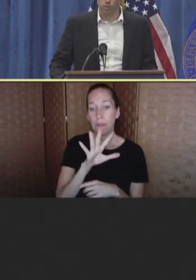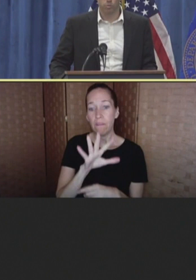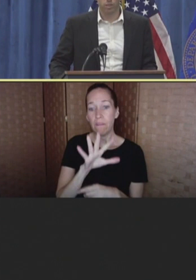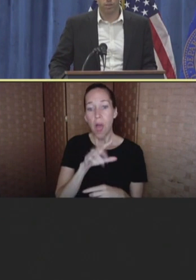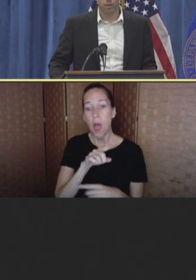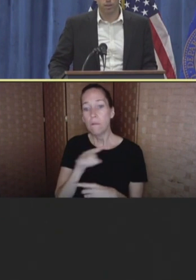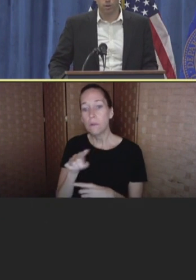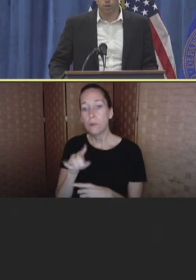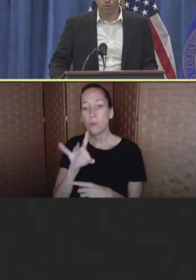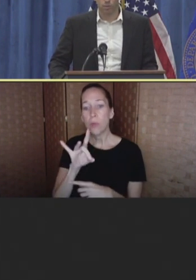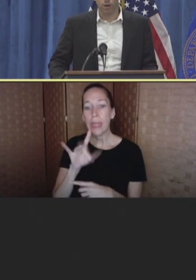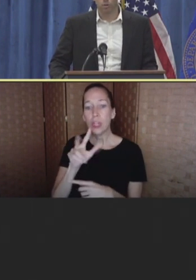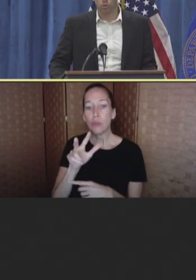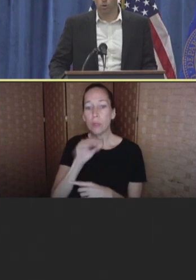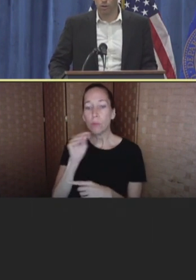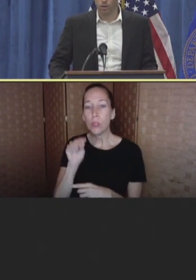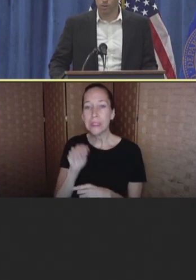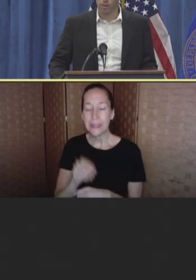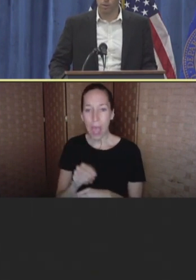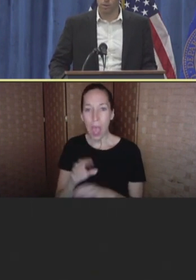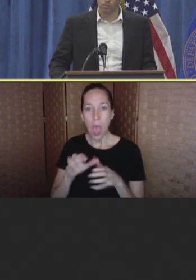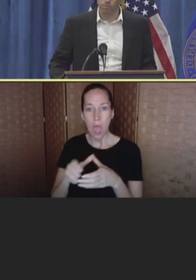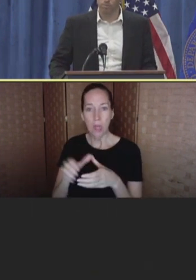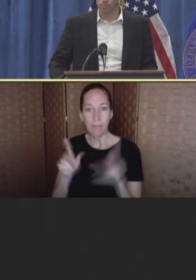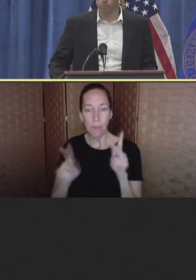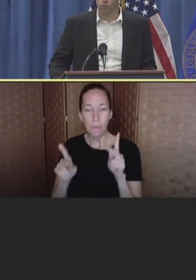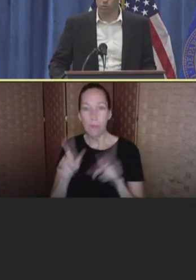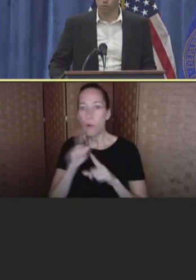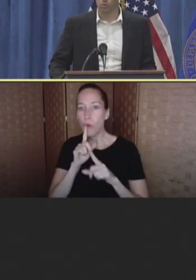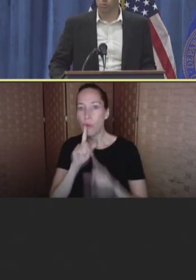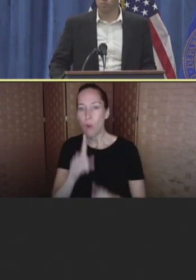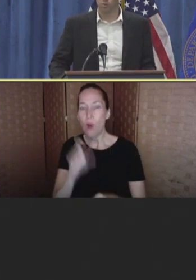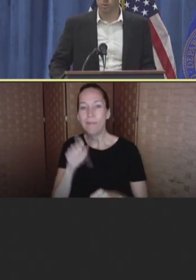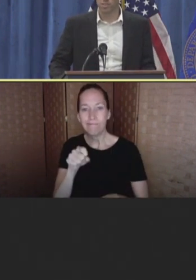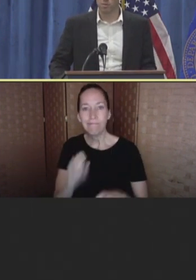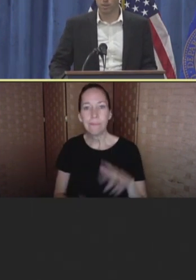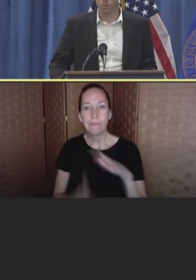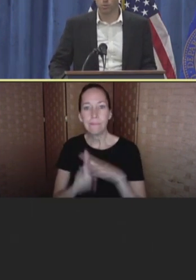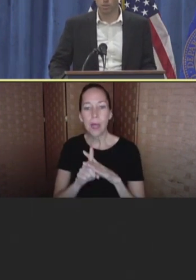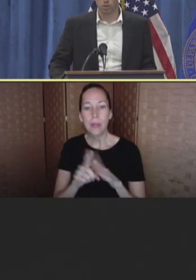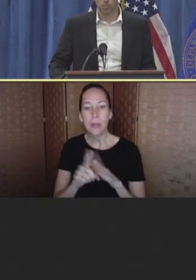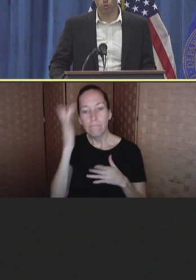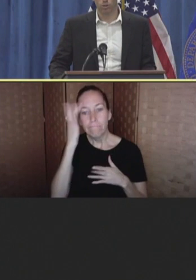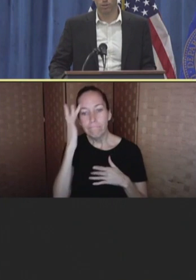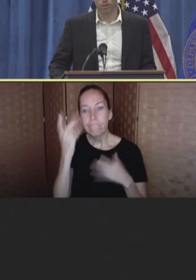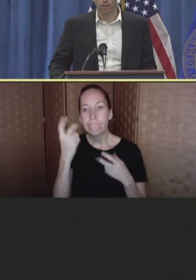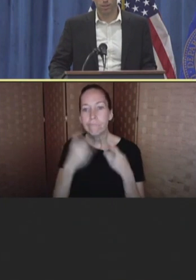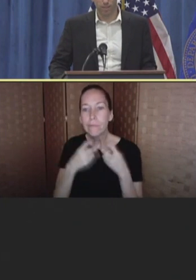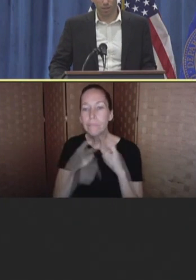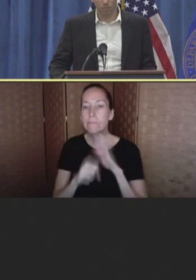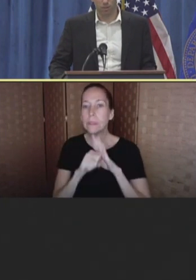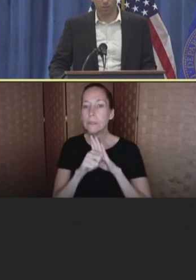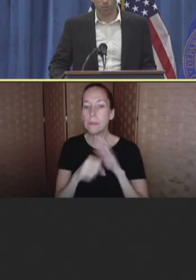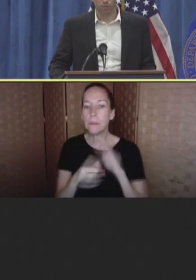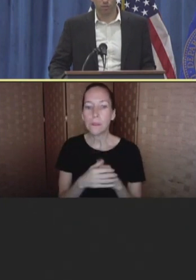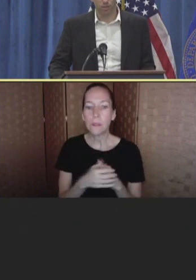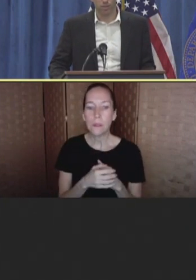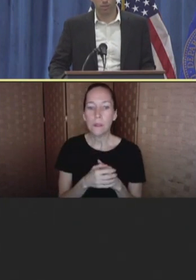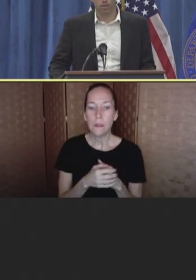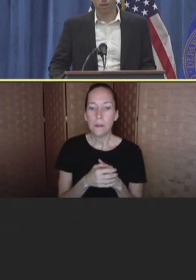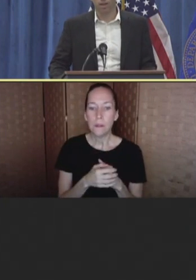mean we have about one into four participants who didn't report the safety of the vaccine.